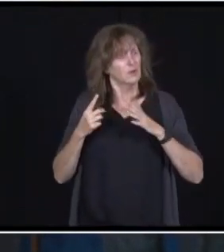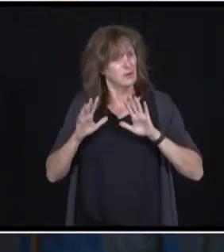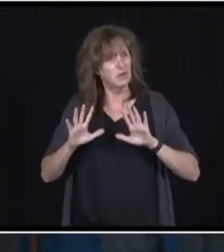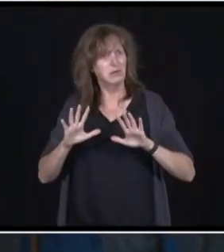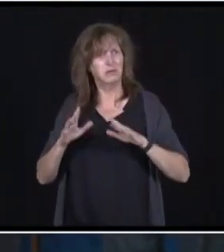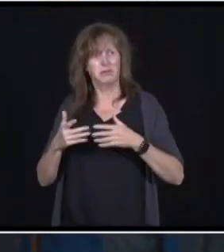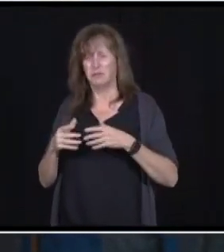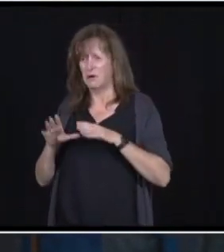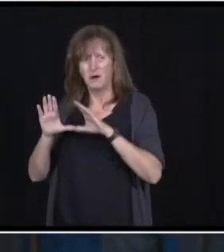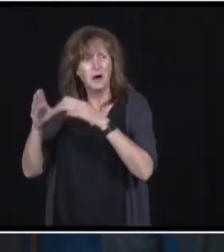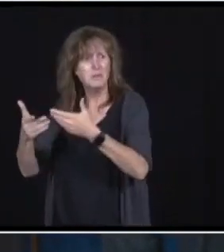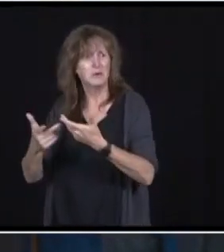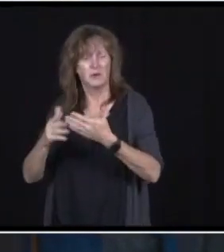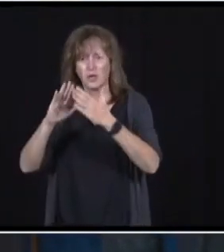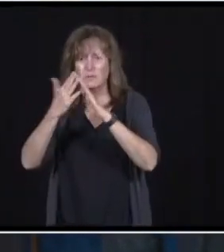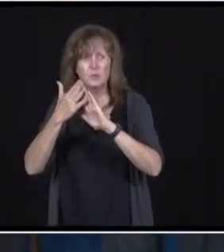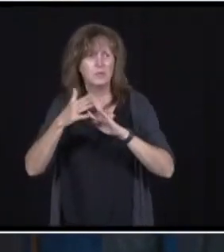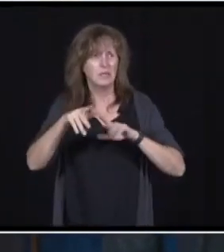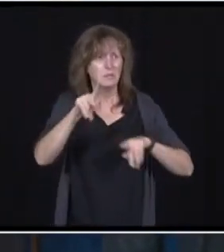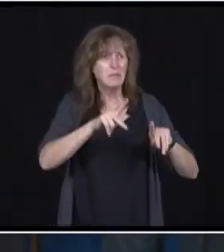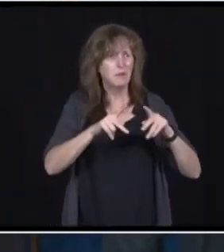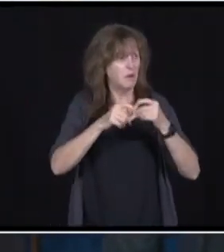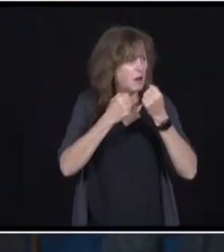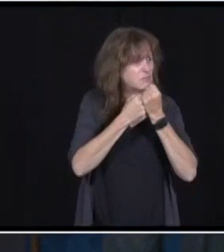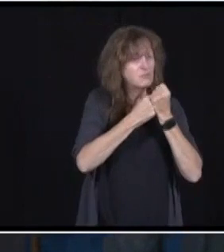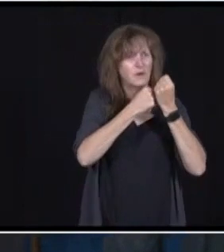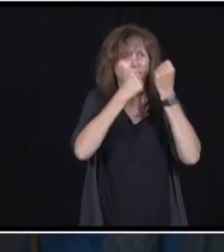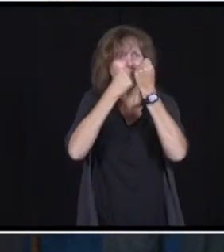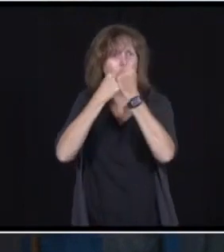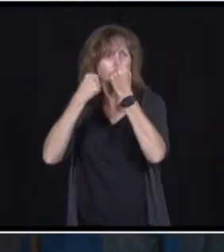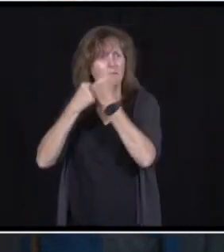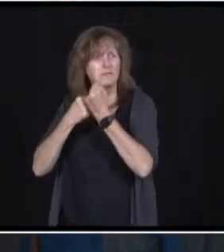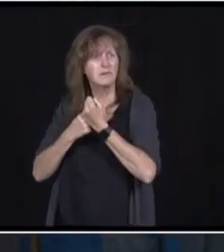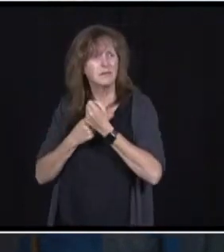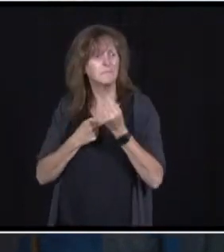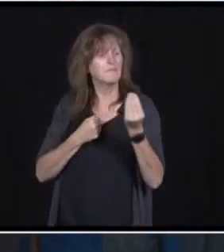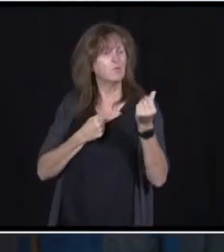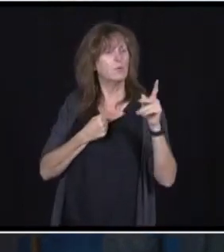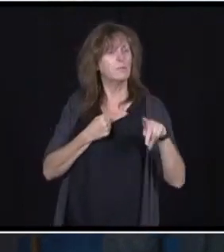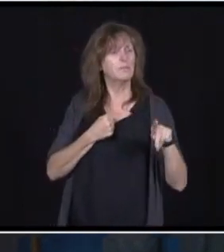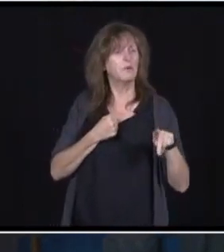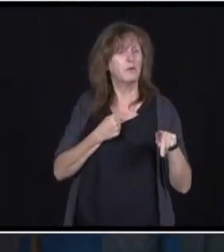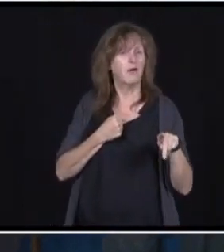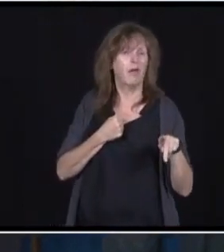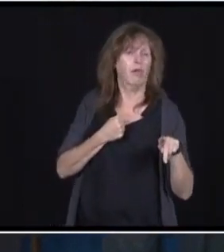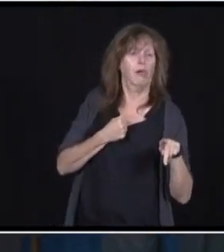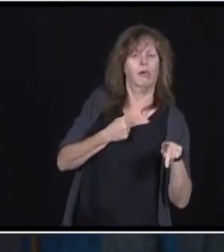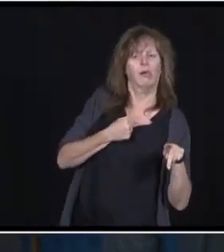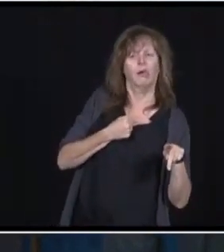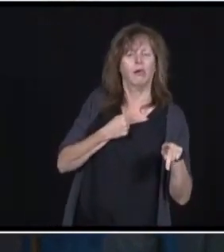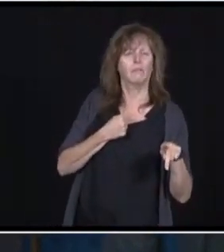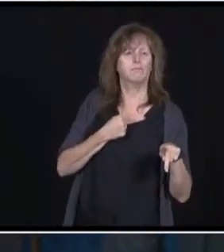And for what? For a few hours of partying? It is just not worth it.